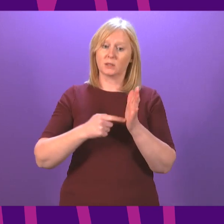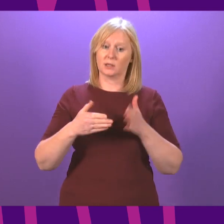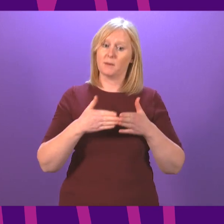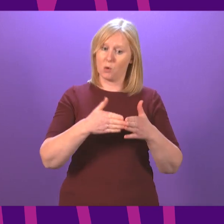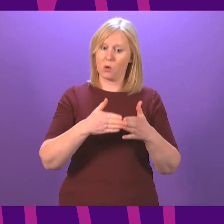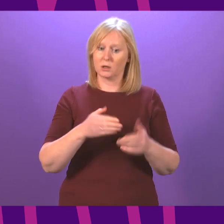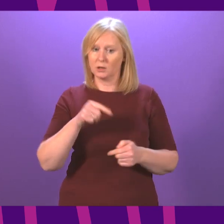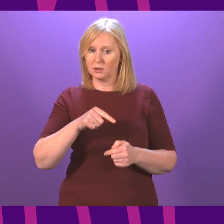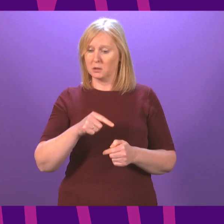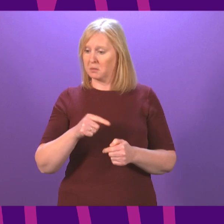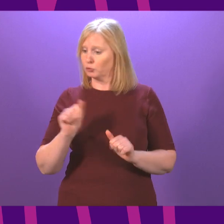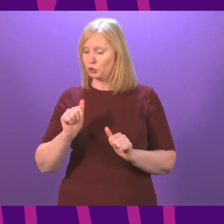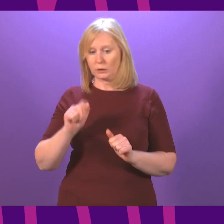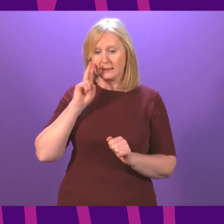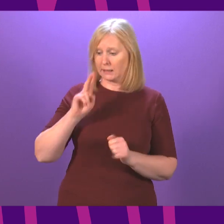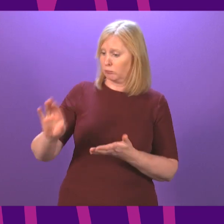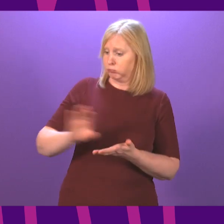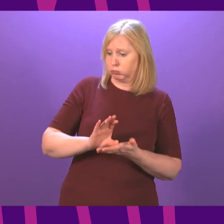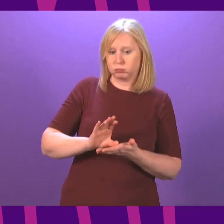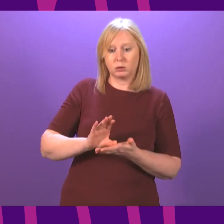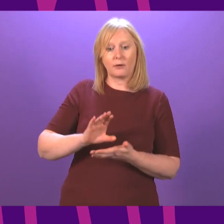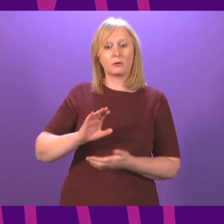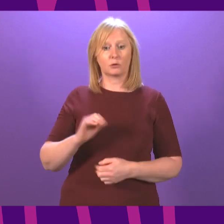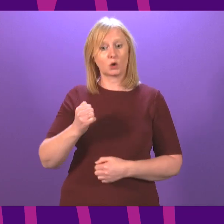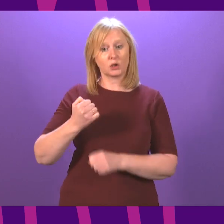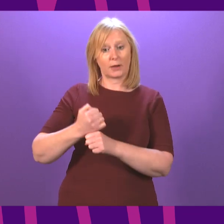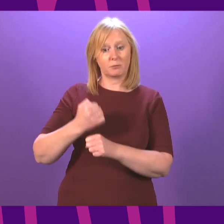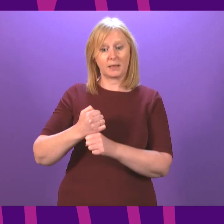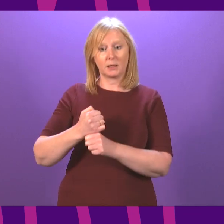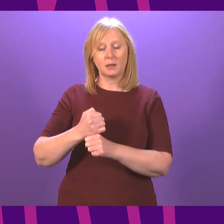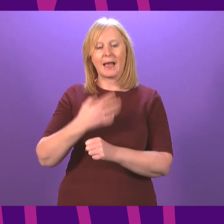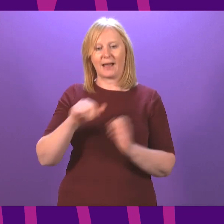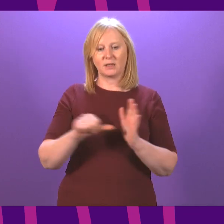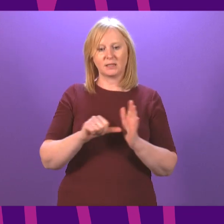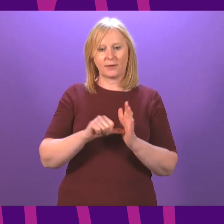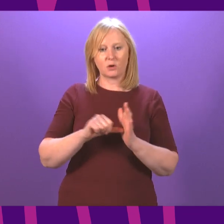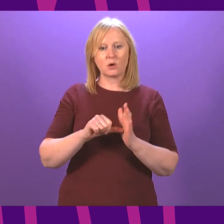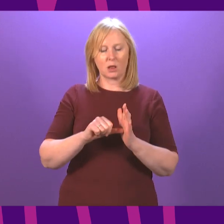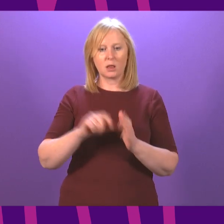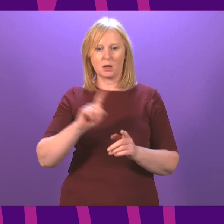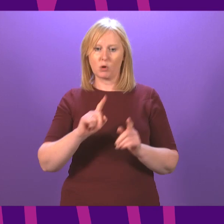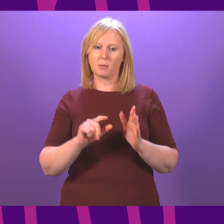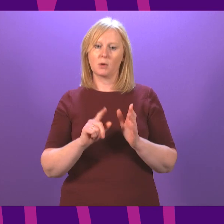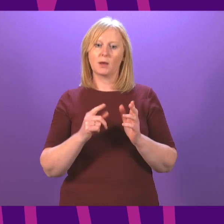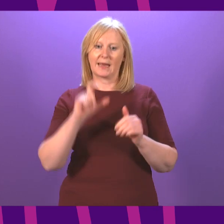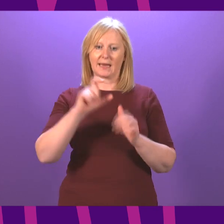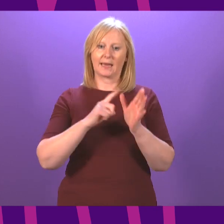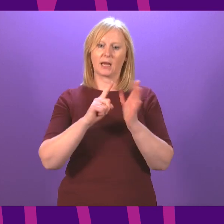Cairnryan is a difficult problem, with which today’s interim agreement on the protocol